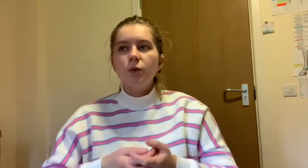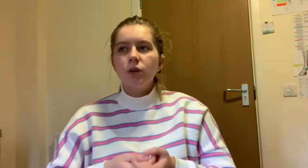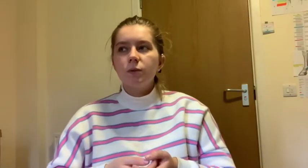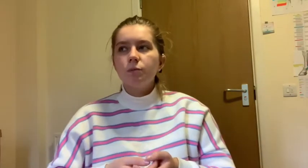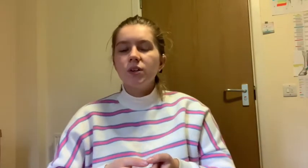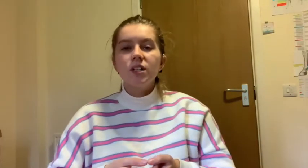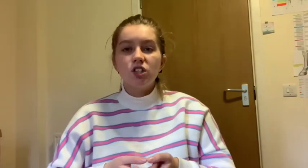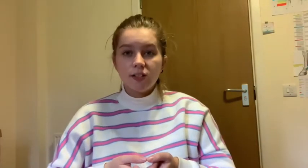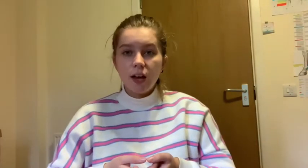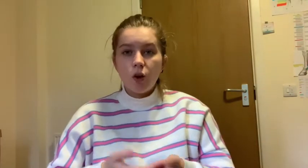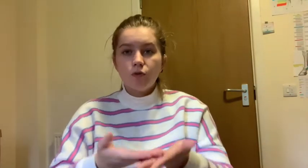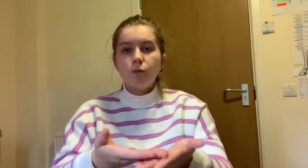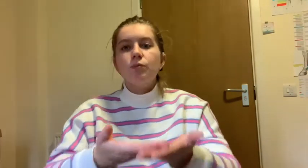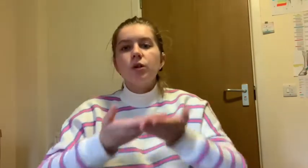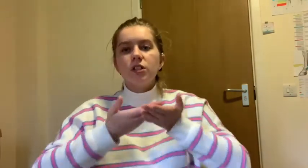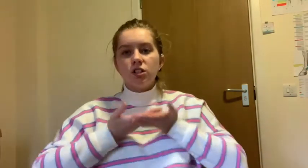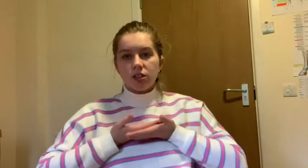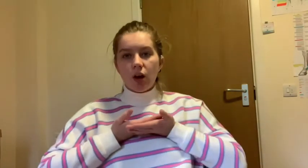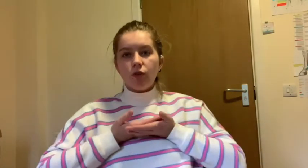If you were to give it to yourself, you would bring it to yourself.